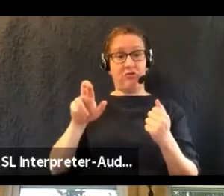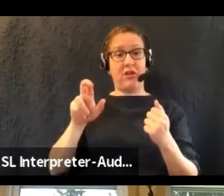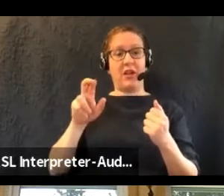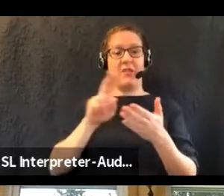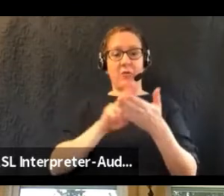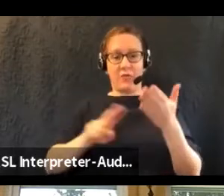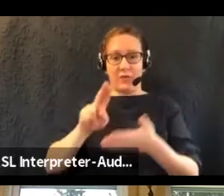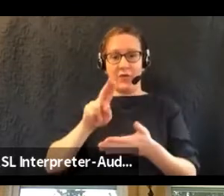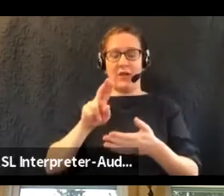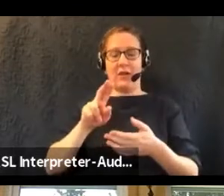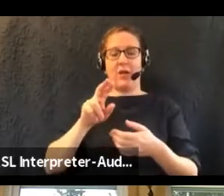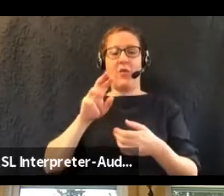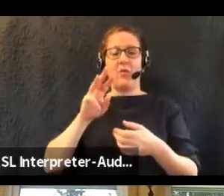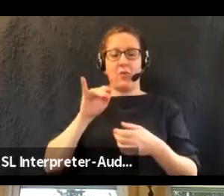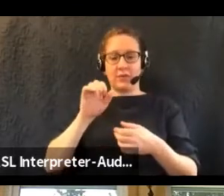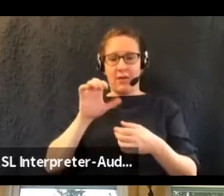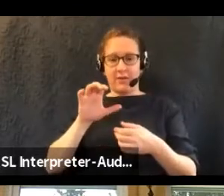I'm delighted to be part of this panel.